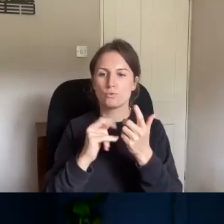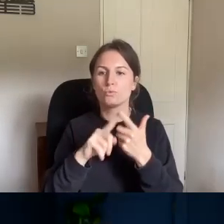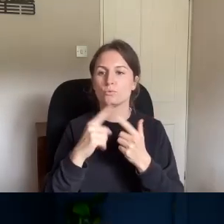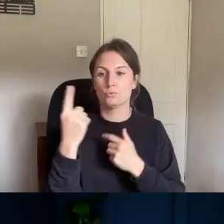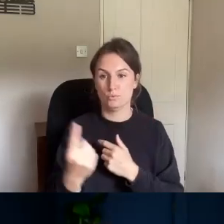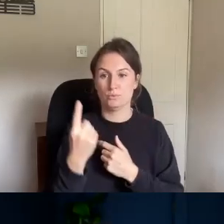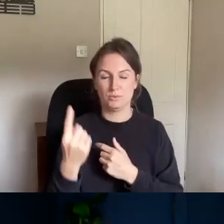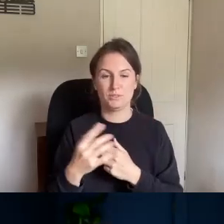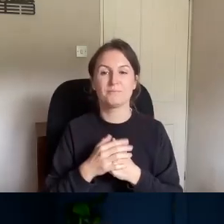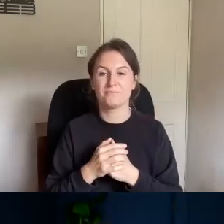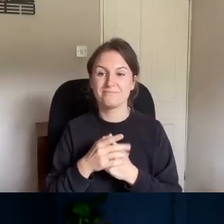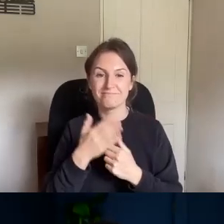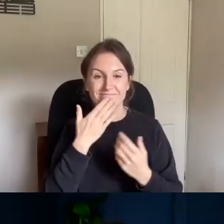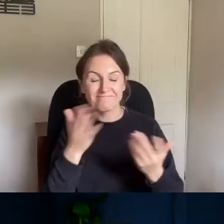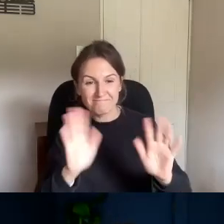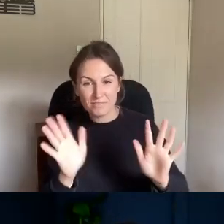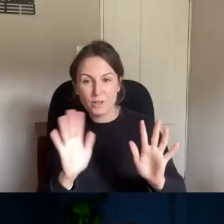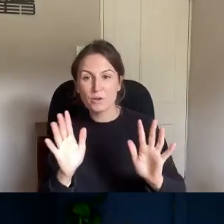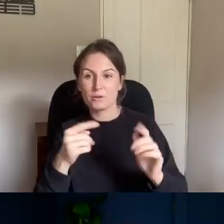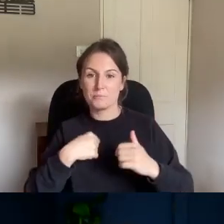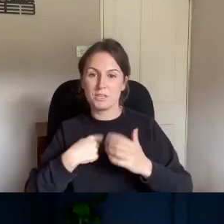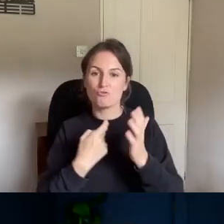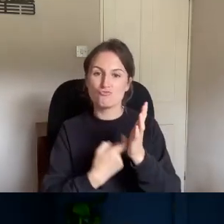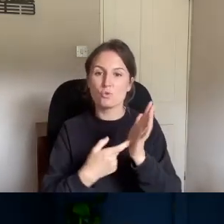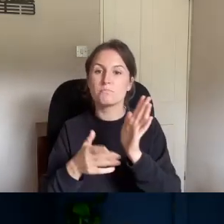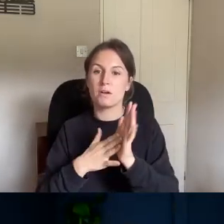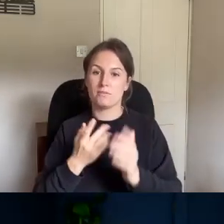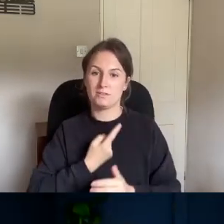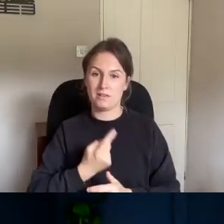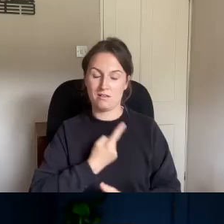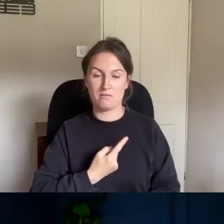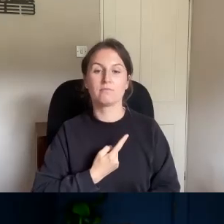Thanks, James. Hi, everyone. My name is Rose Marfleet, and I'm a white Australian woman